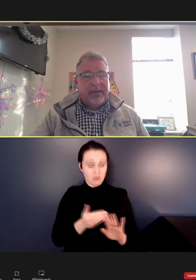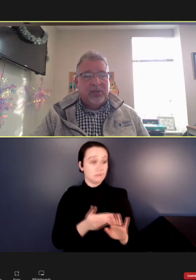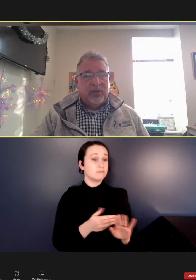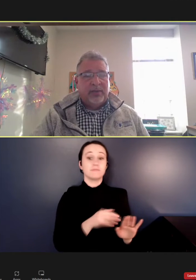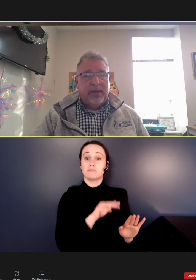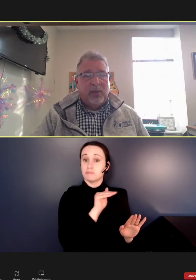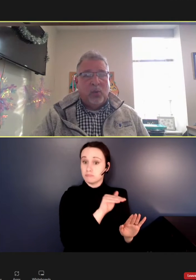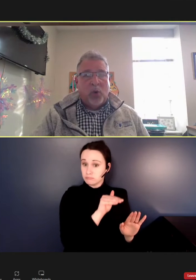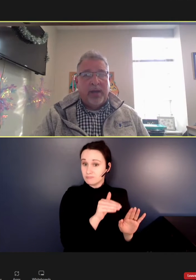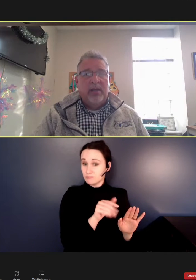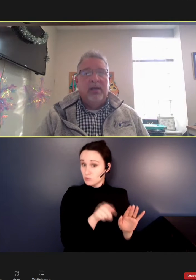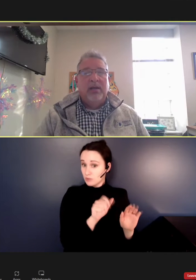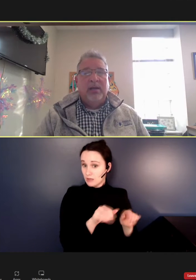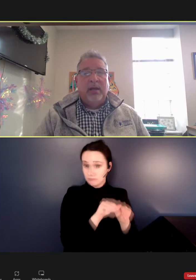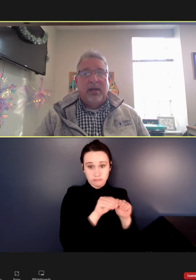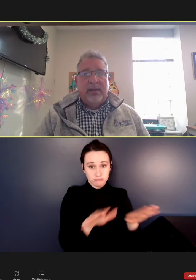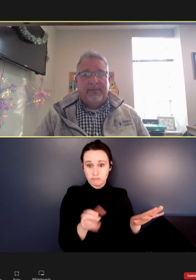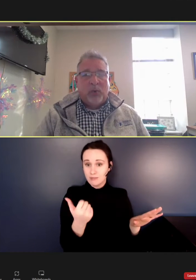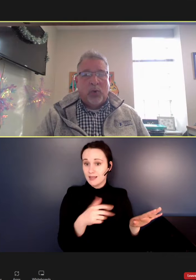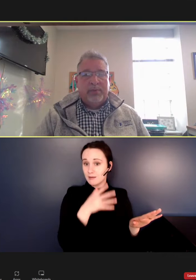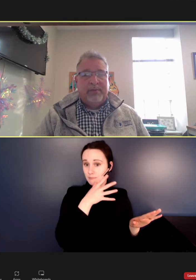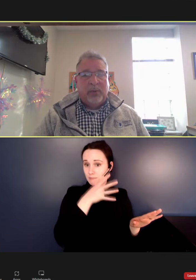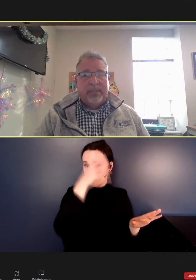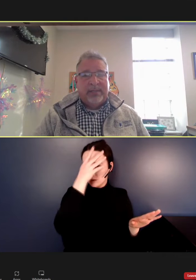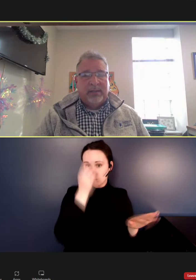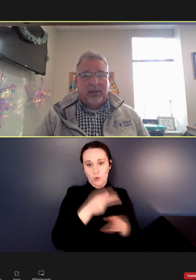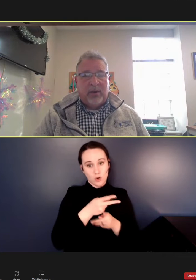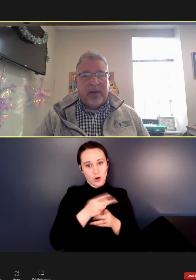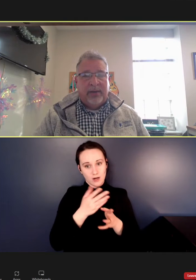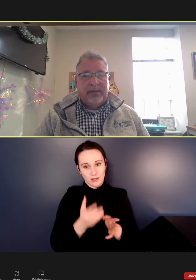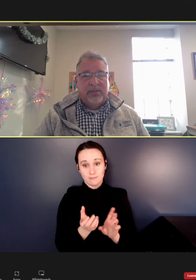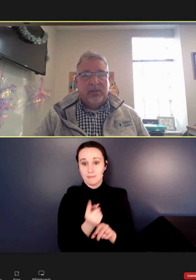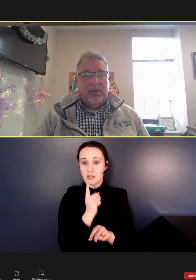to make sure that they were one, informed before we sent the letter out. And two,